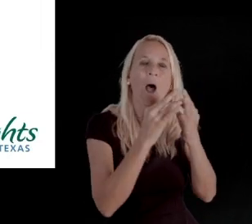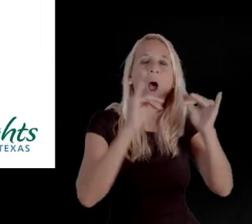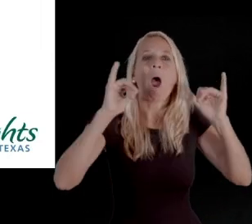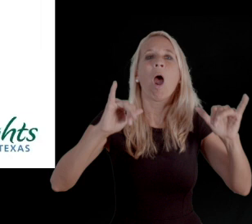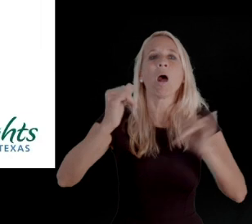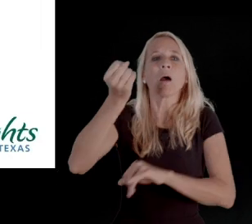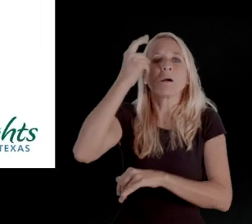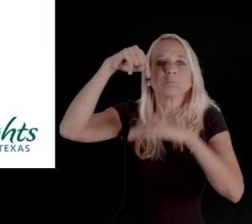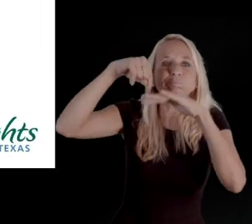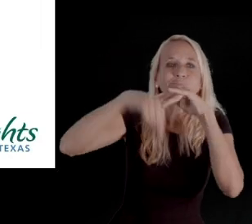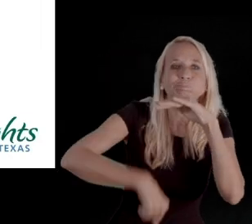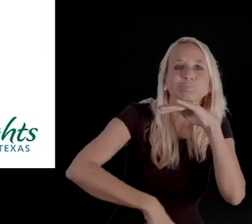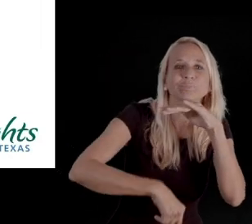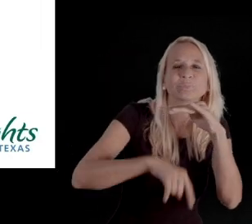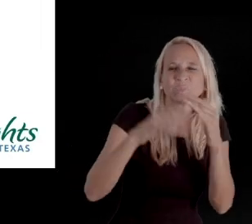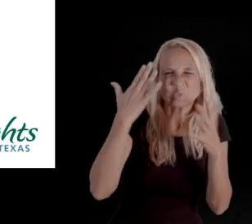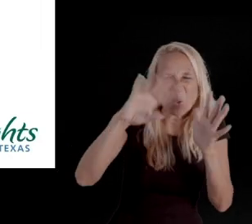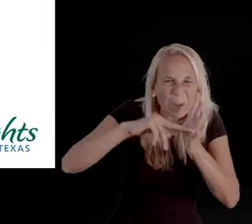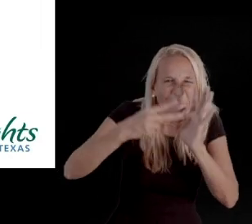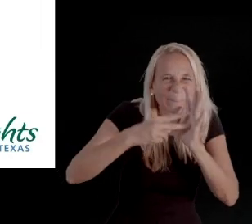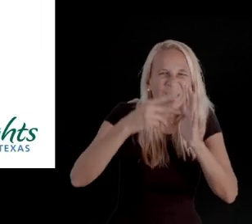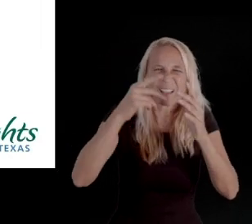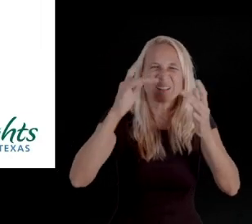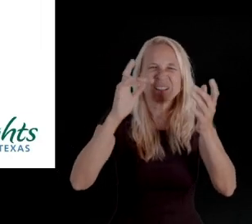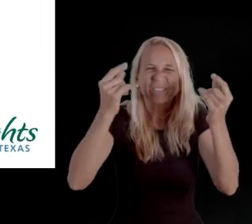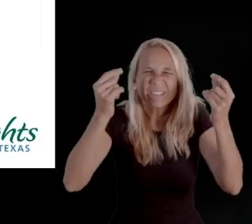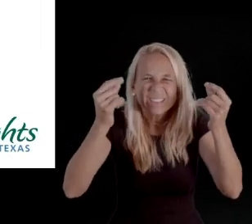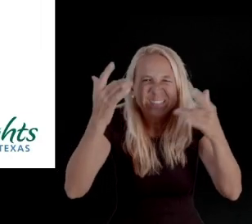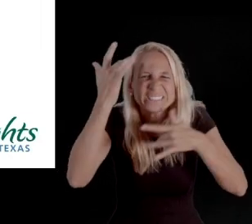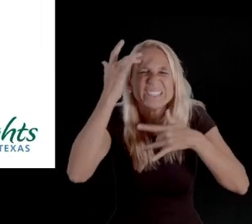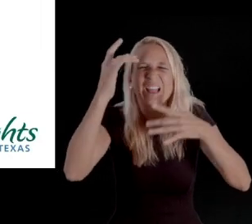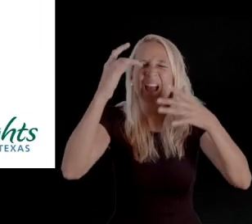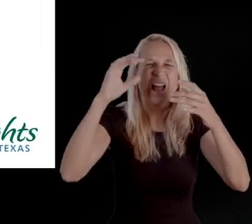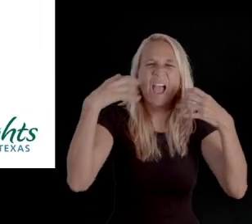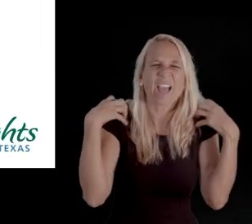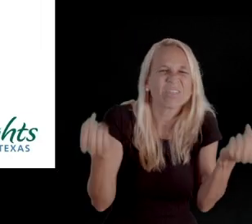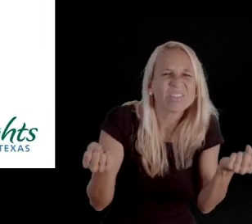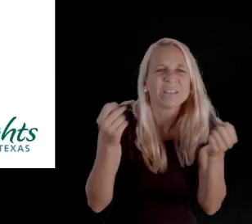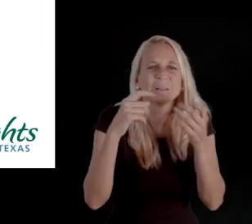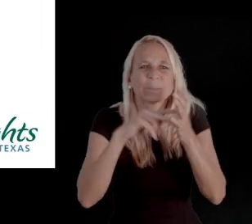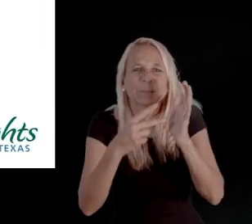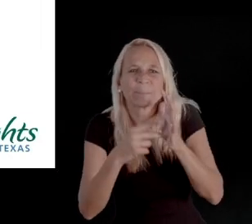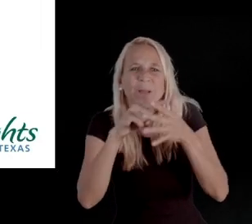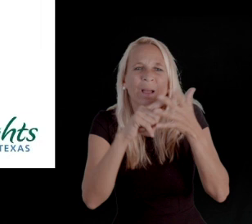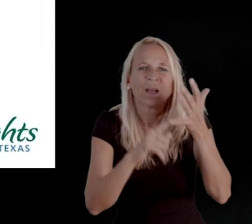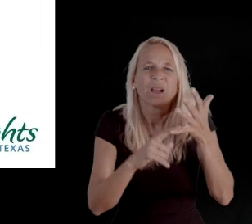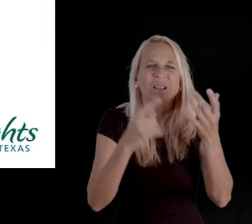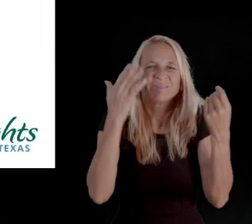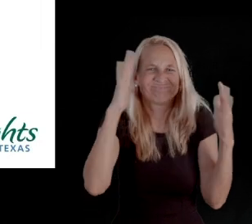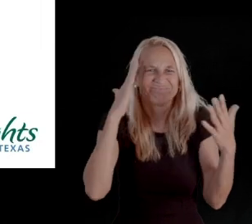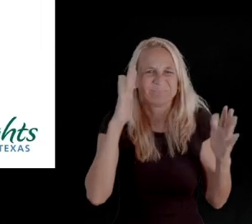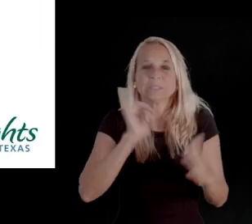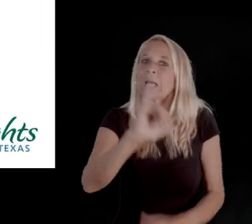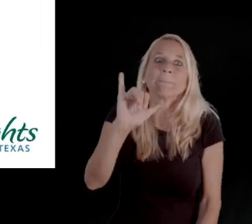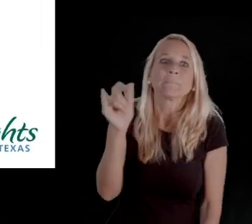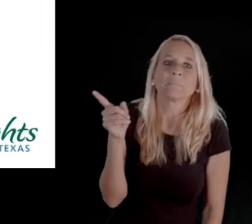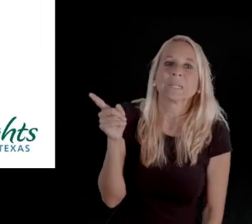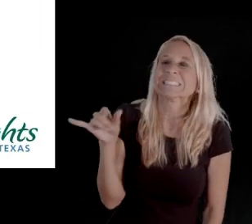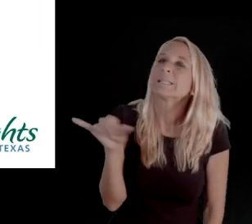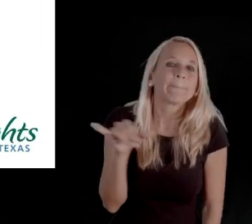didn't know what that meant because you couldn't guarantee that this hearing officer is aware of what these conditions are. Especially the more